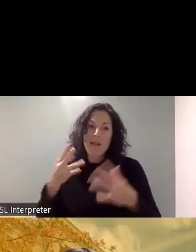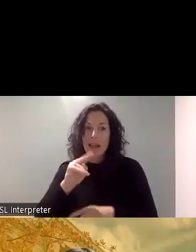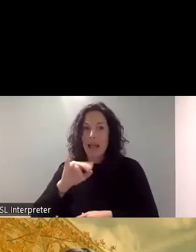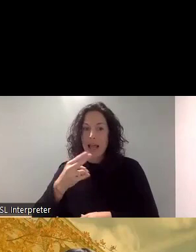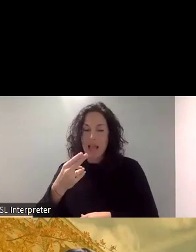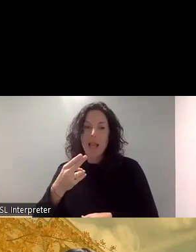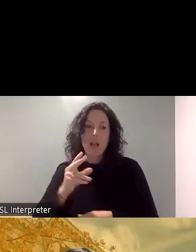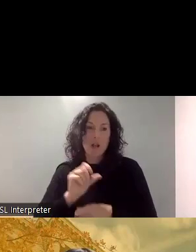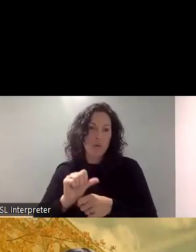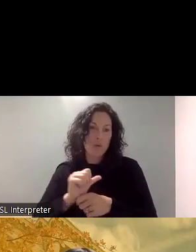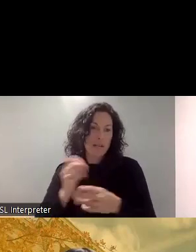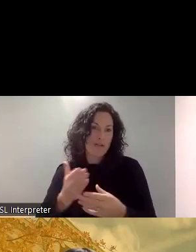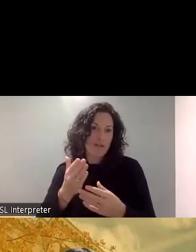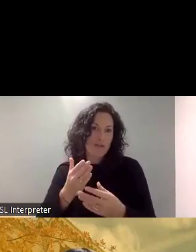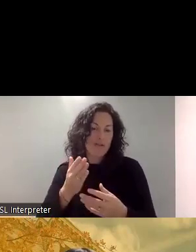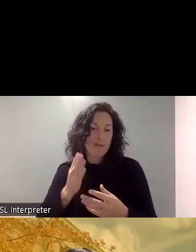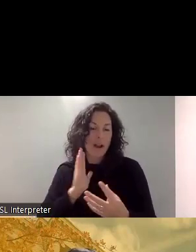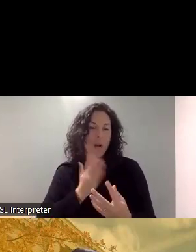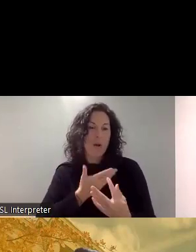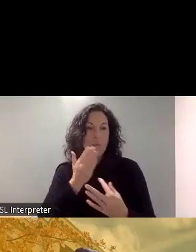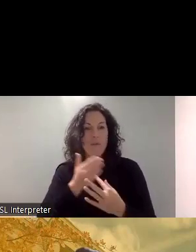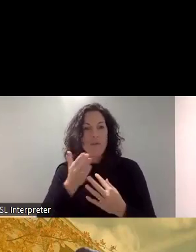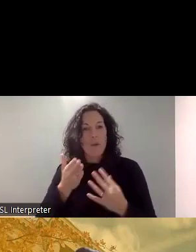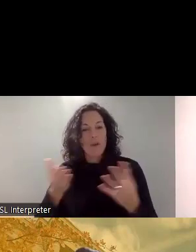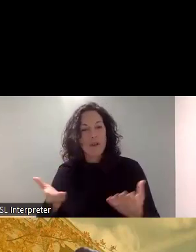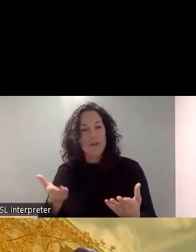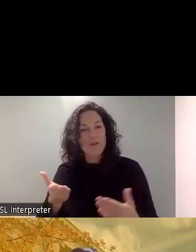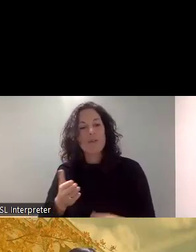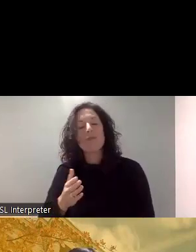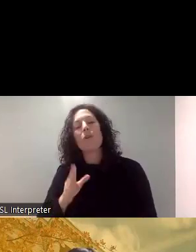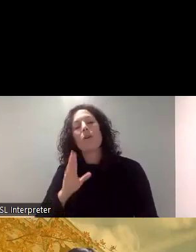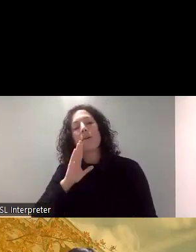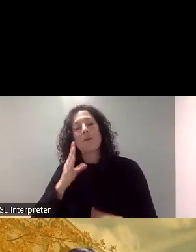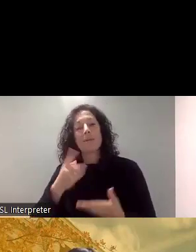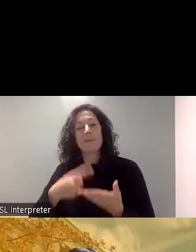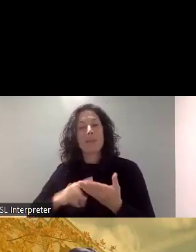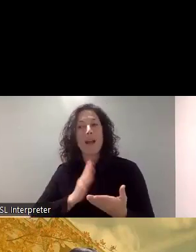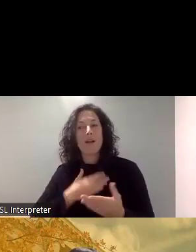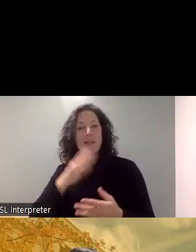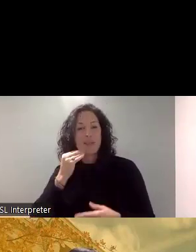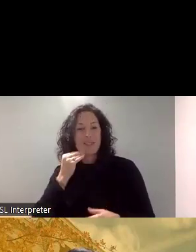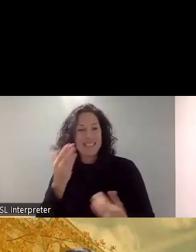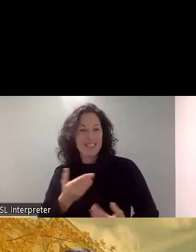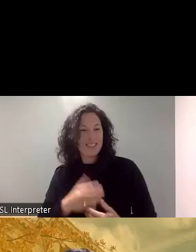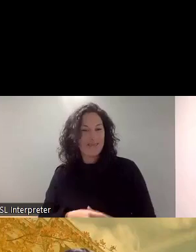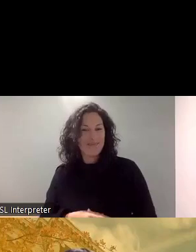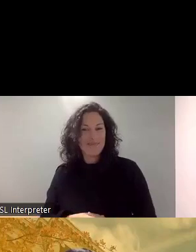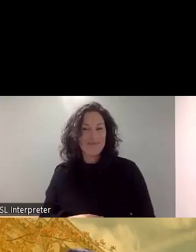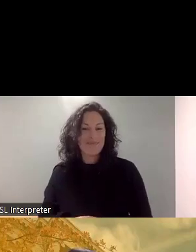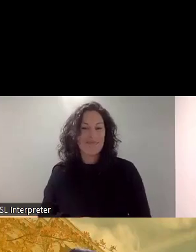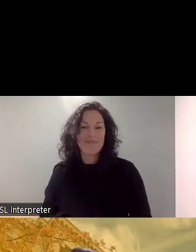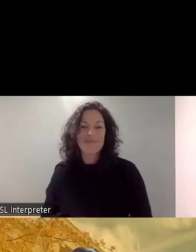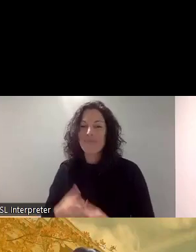so I'm really happy to spend some time with you today and talk about our experience. Pamela Webb: Thank you, Kim?